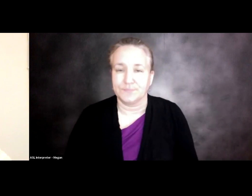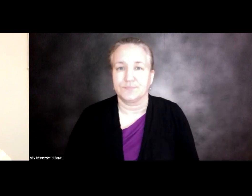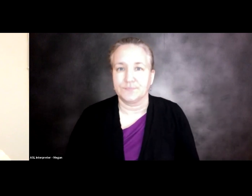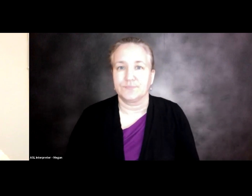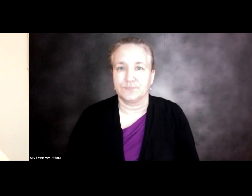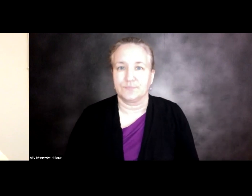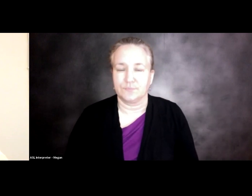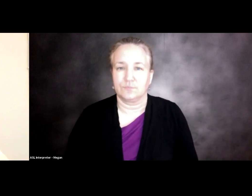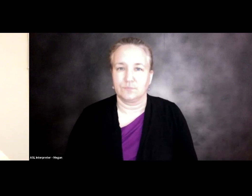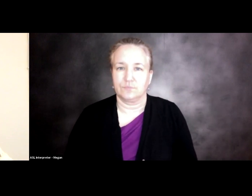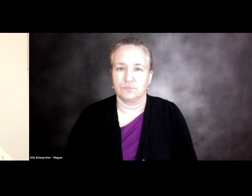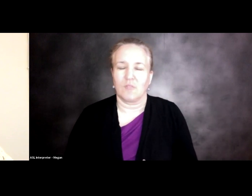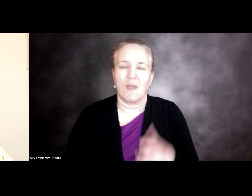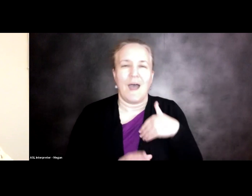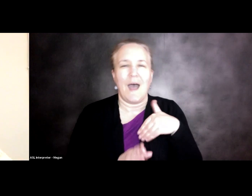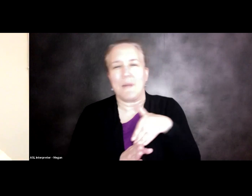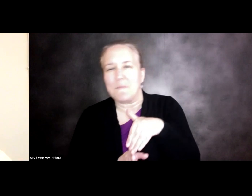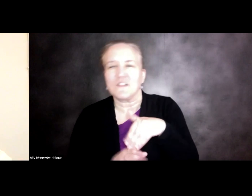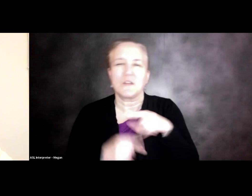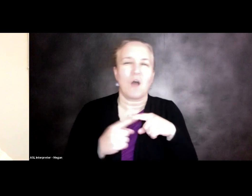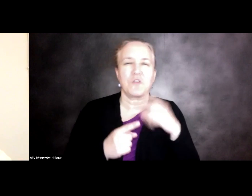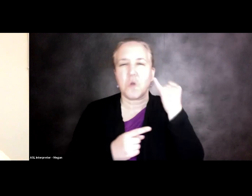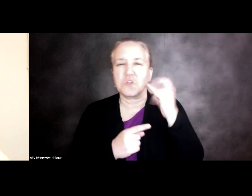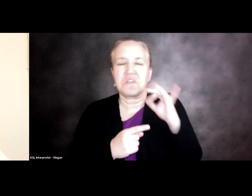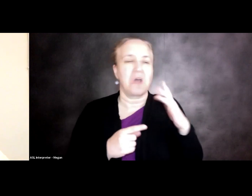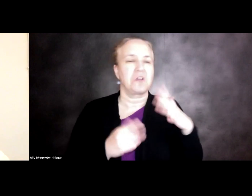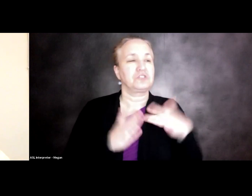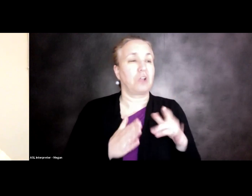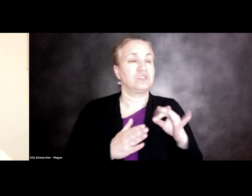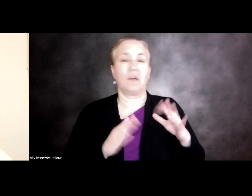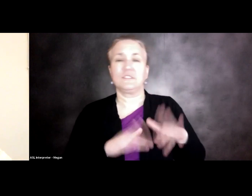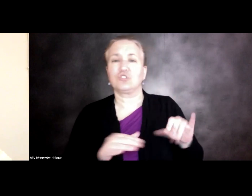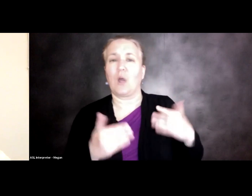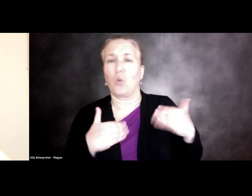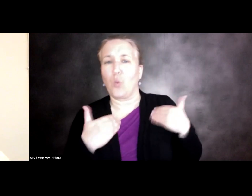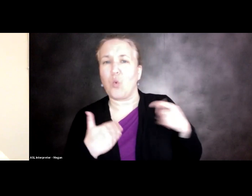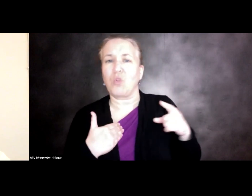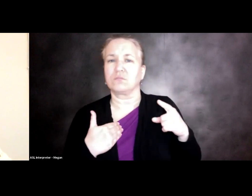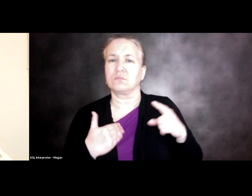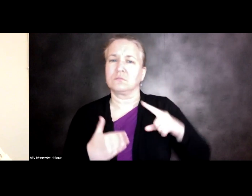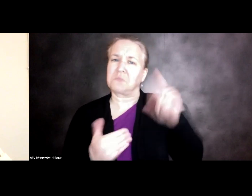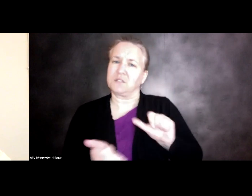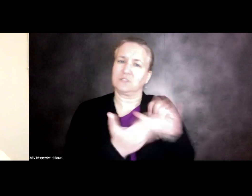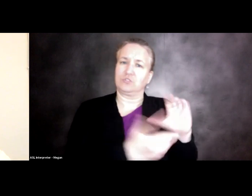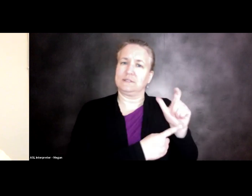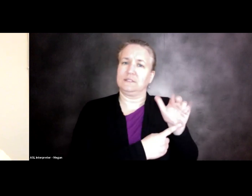I am ambivalent about the notion that scholars of children and youth are obliged to address the agency